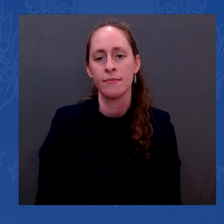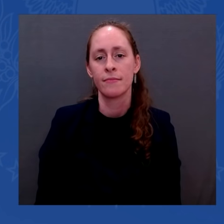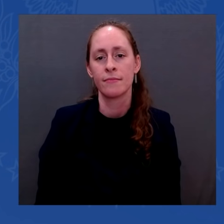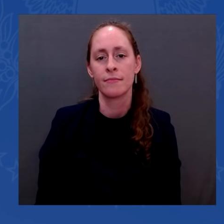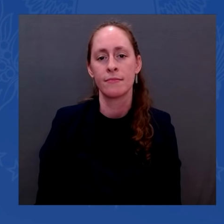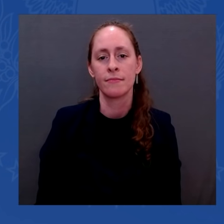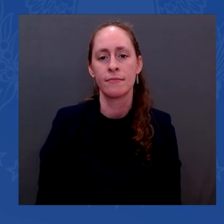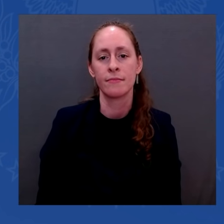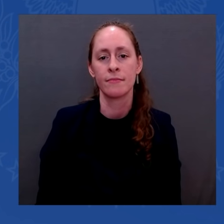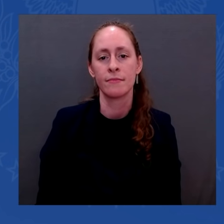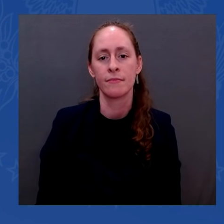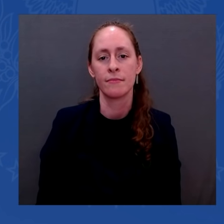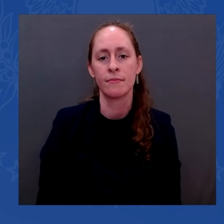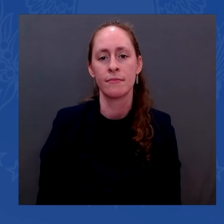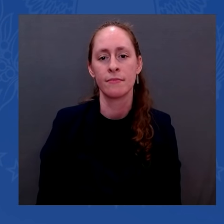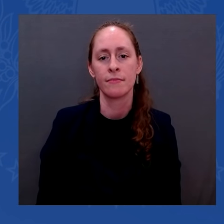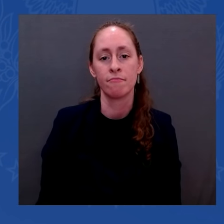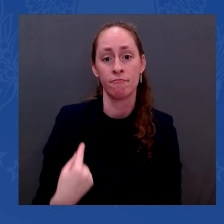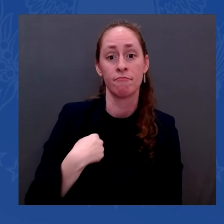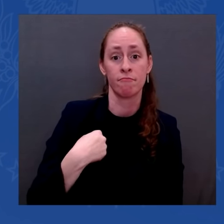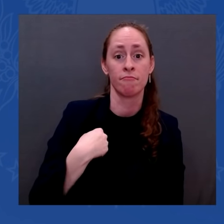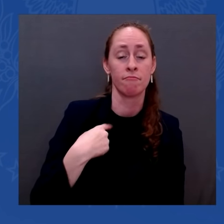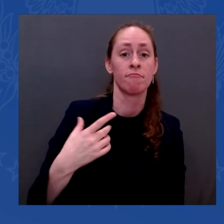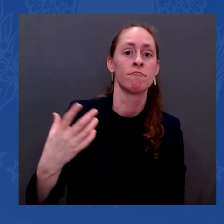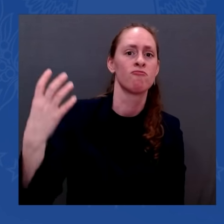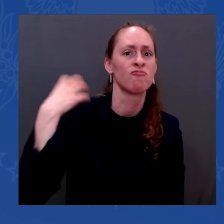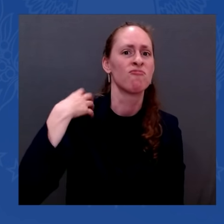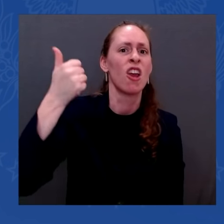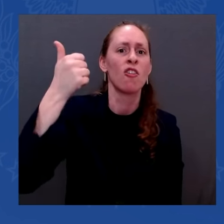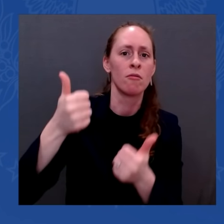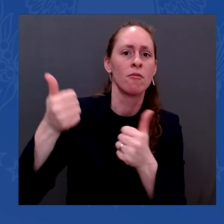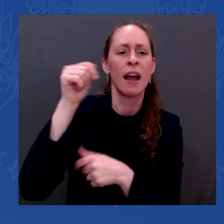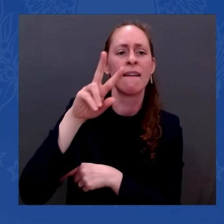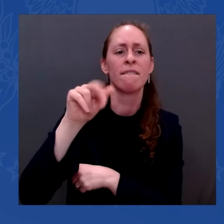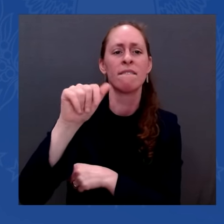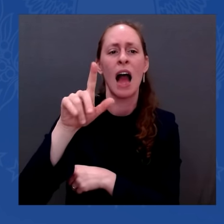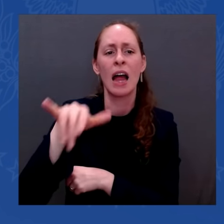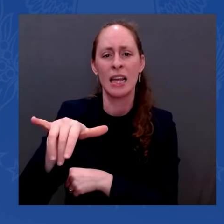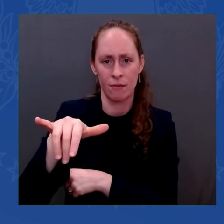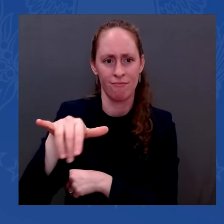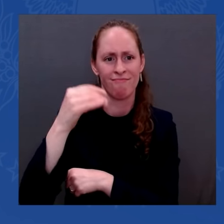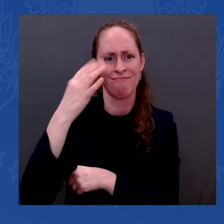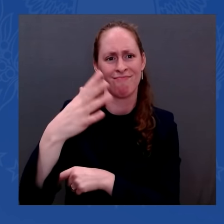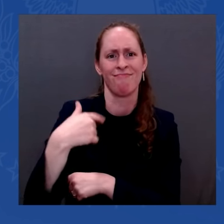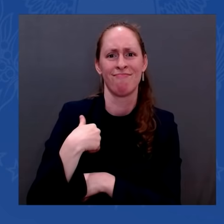And, really, this -- we have a great opportunity to really meet the community where they are.